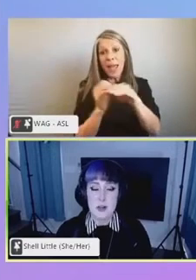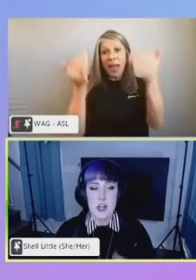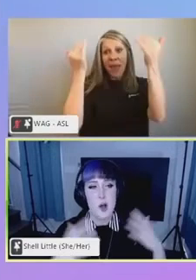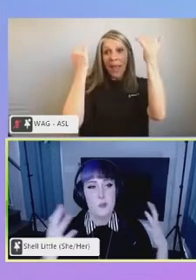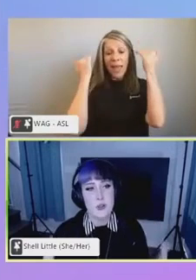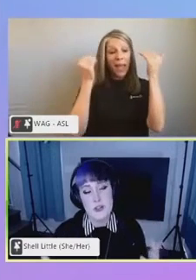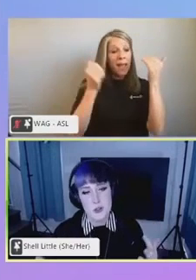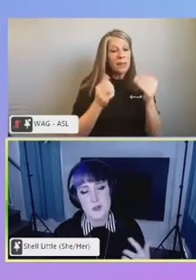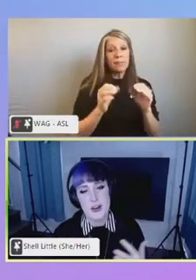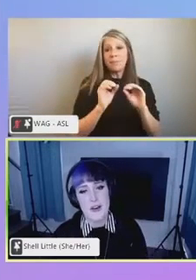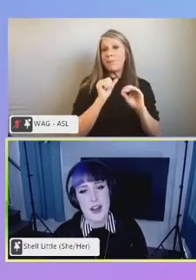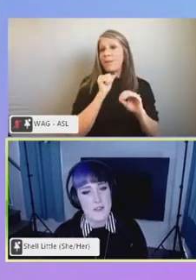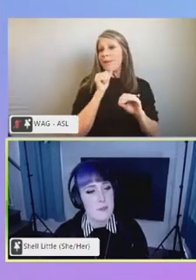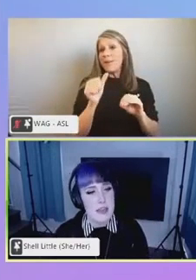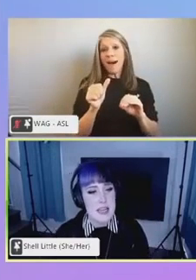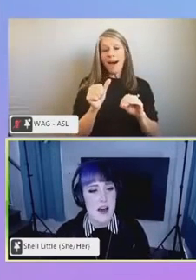But it was on me. So I made